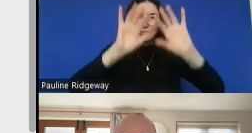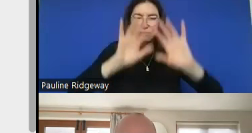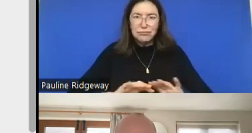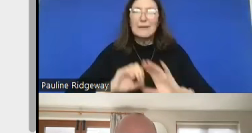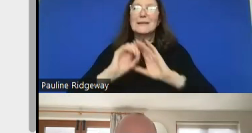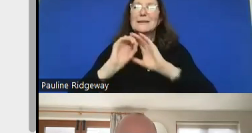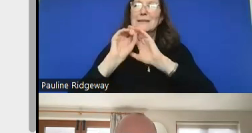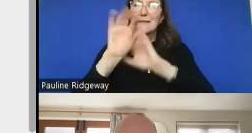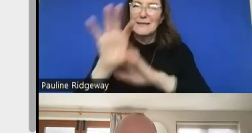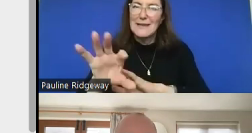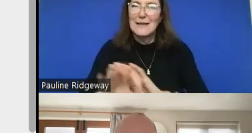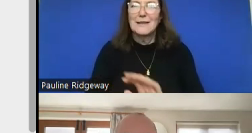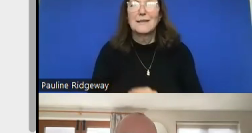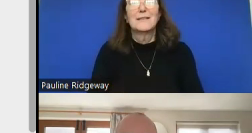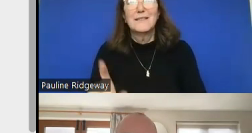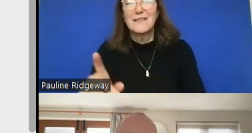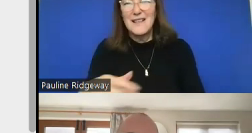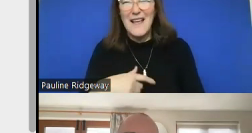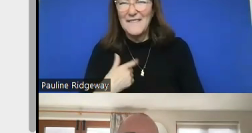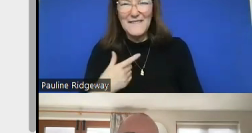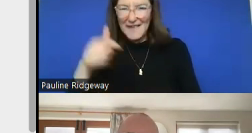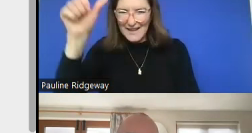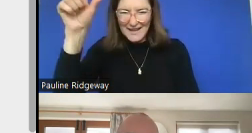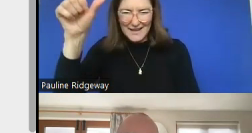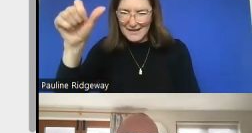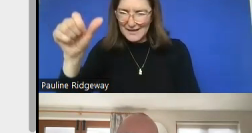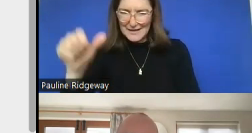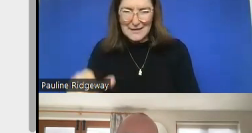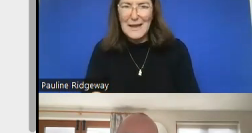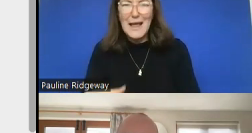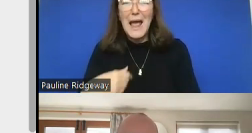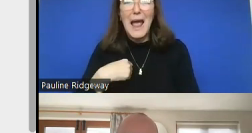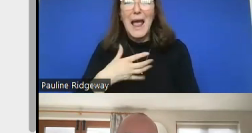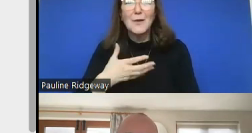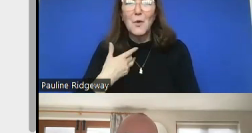Because I'm scrolling down. I don't want to leave anybody out, but I just worry that